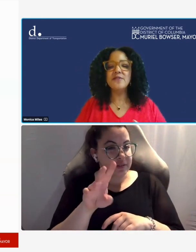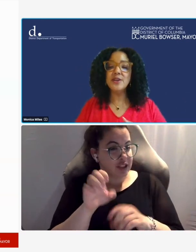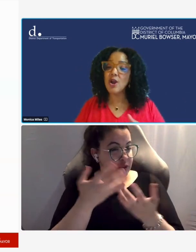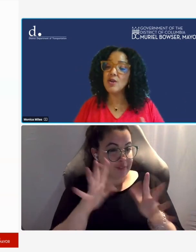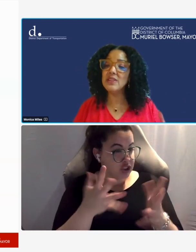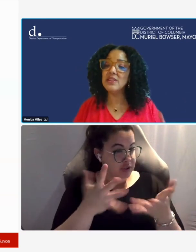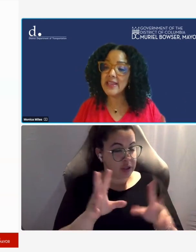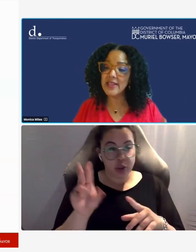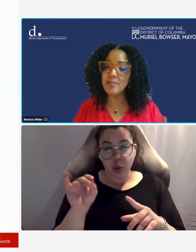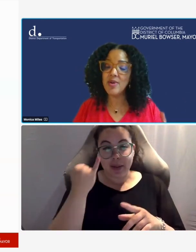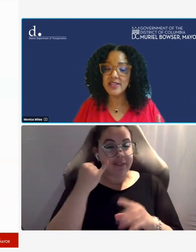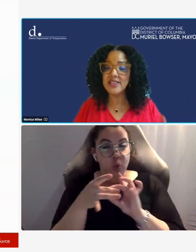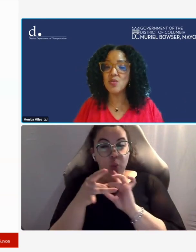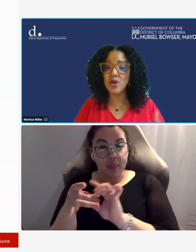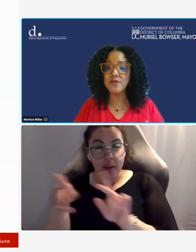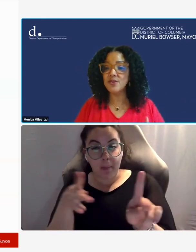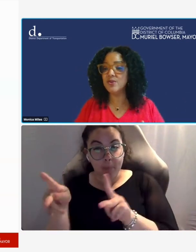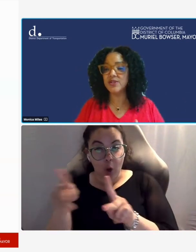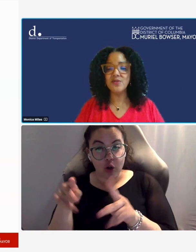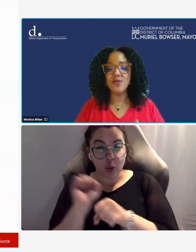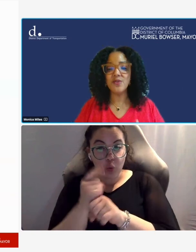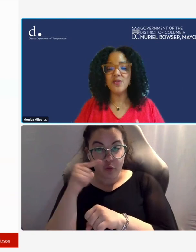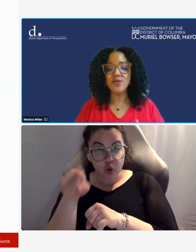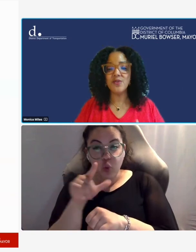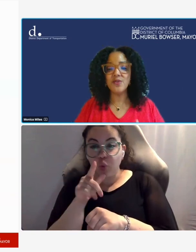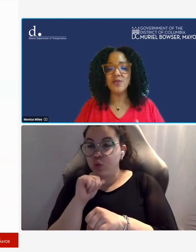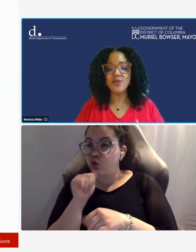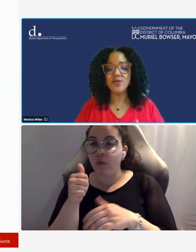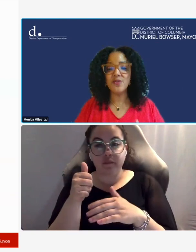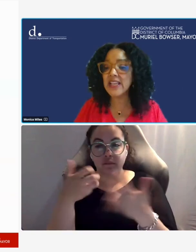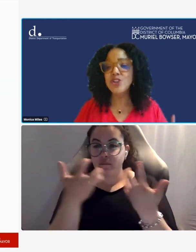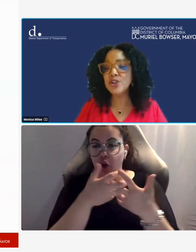are related parties that work for you who don't fall in the executive class you're going to be